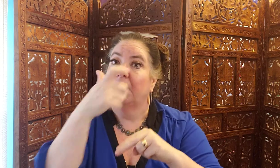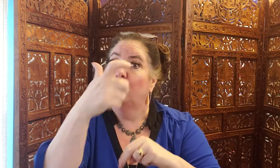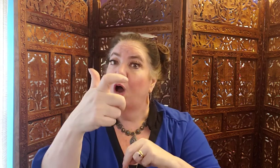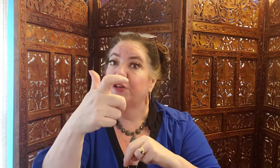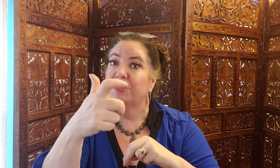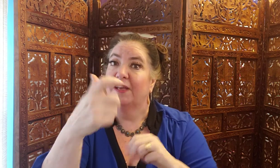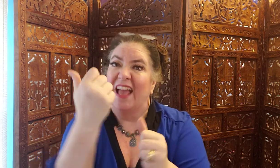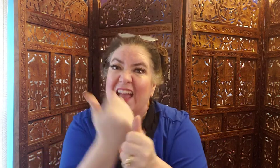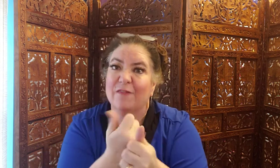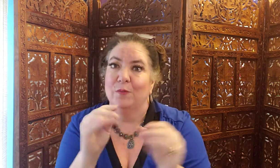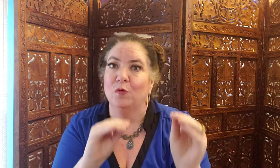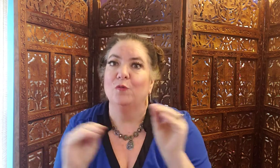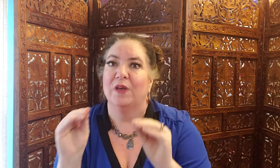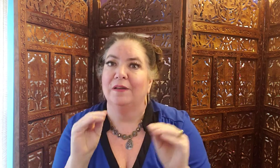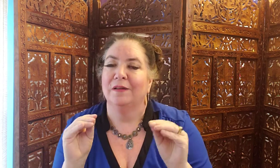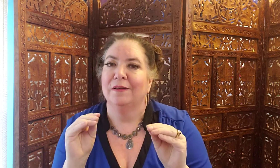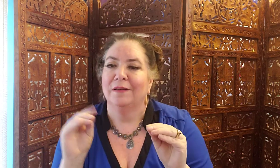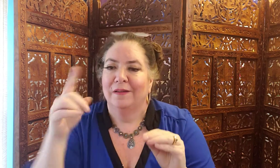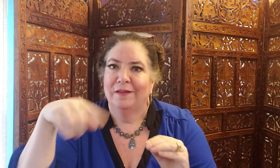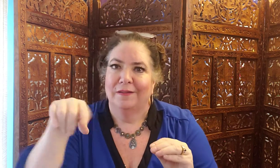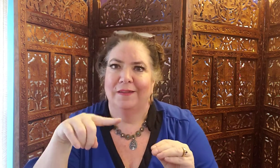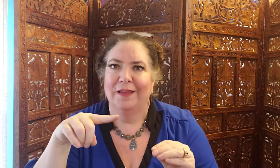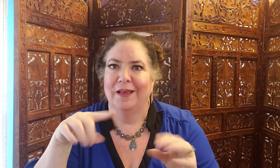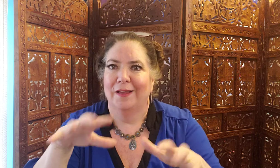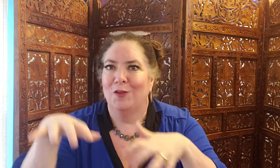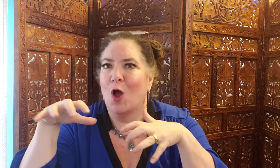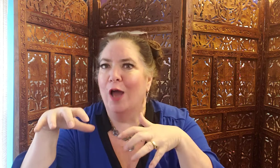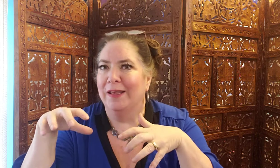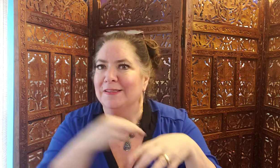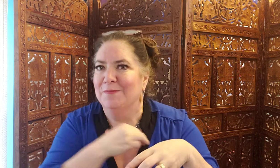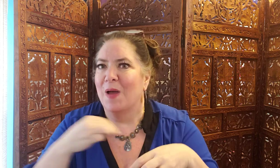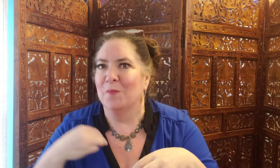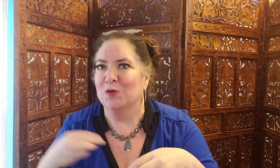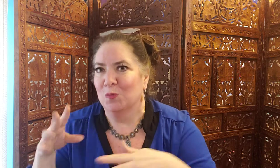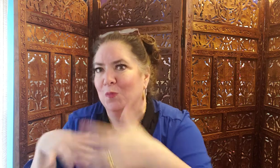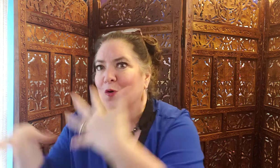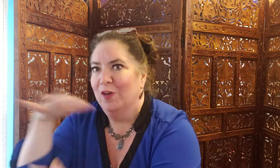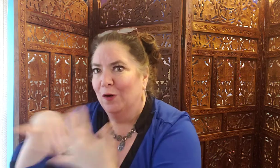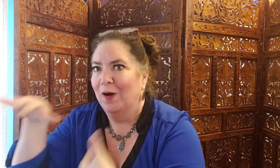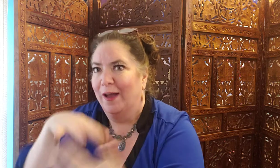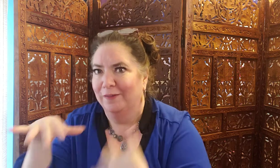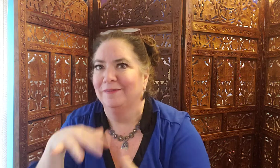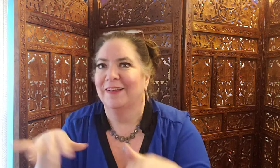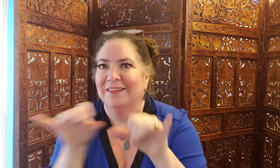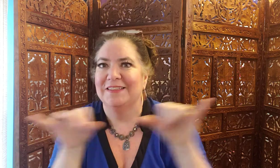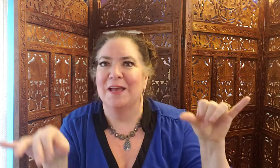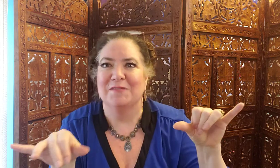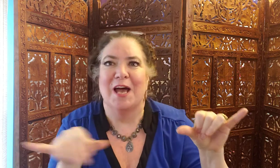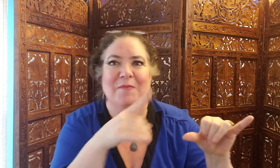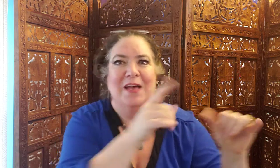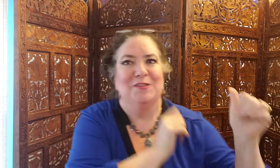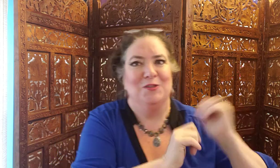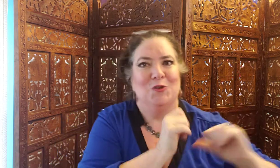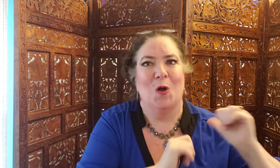and watching every movement. The audience members were moving around at the same time as the show